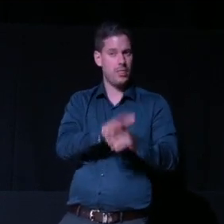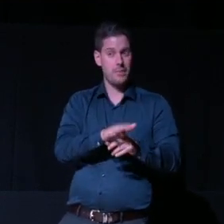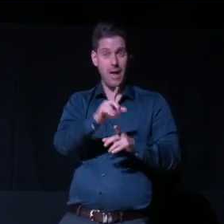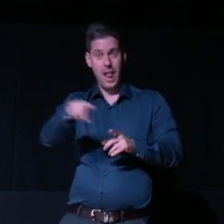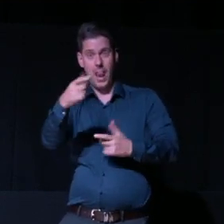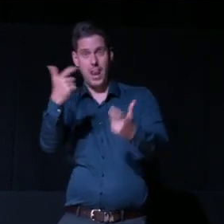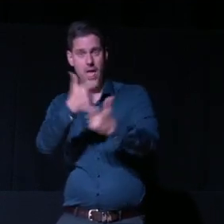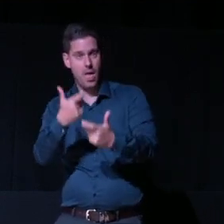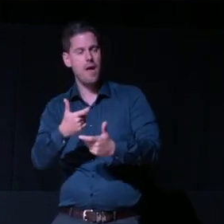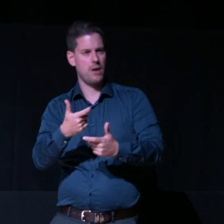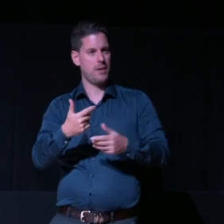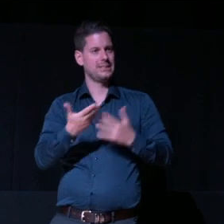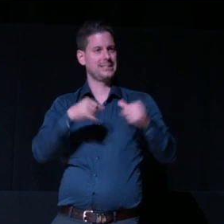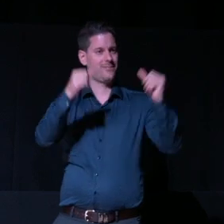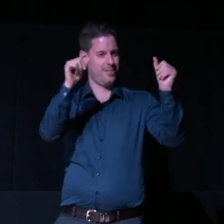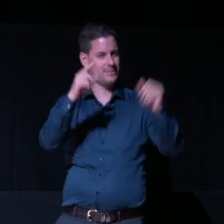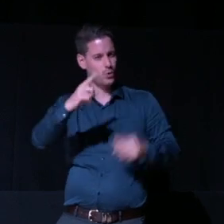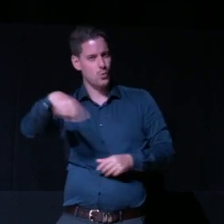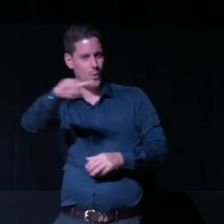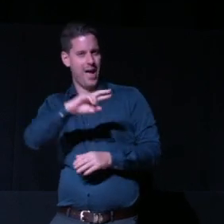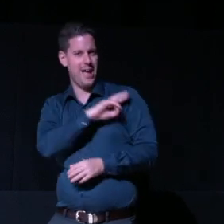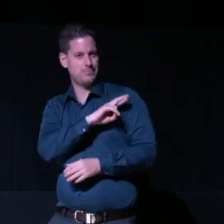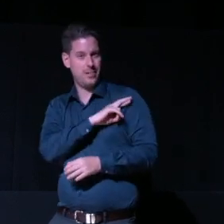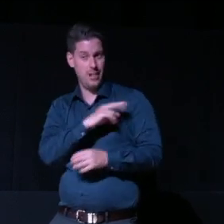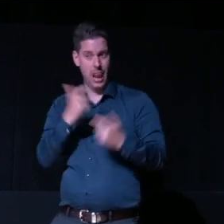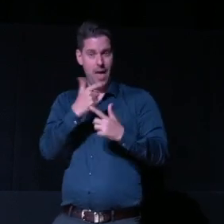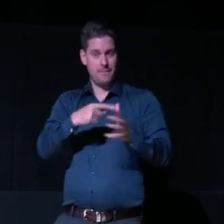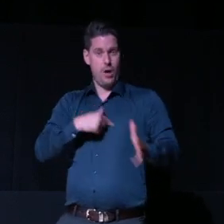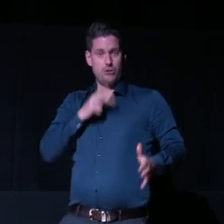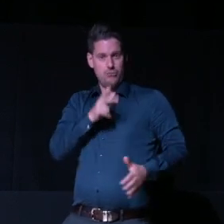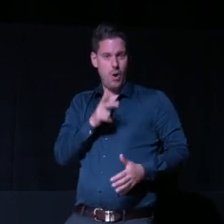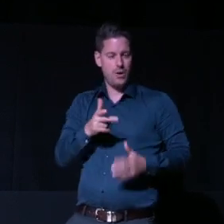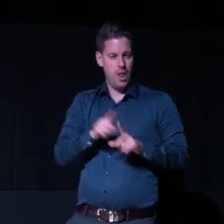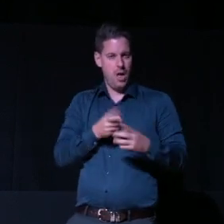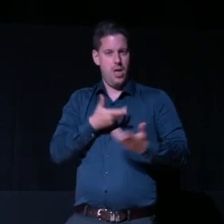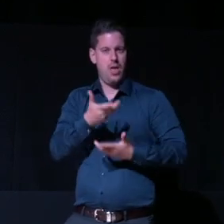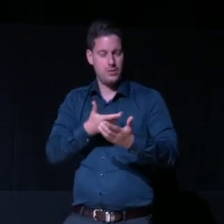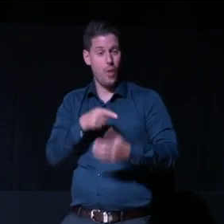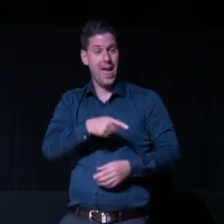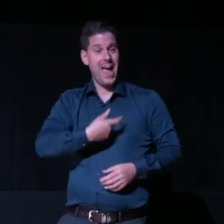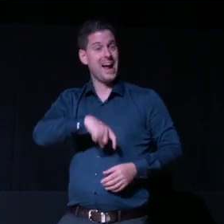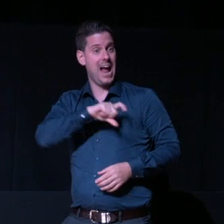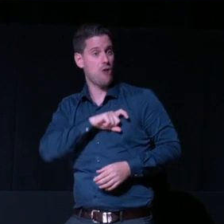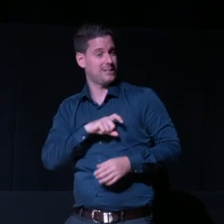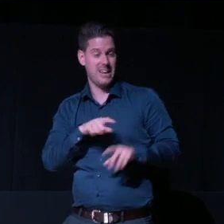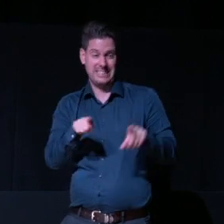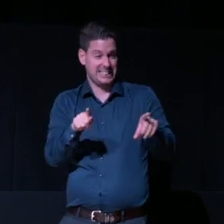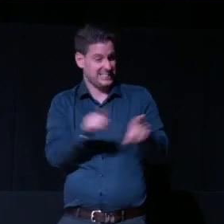And so the audience is also accountable in that way as well. So I suppose by creating this character where I was doing exactly the same sort of material as these guys